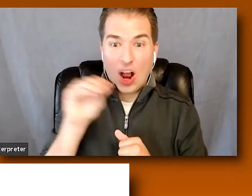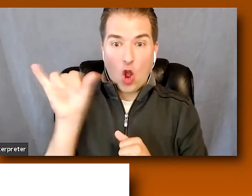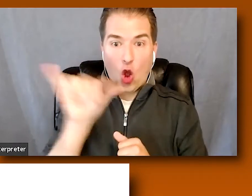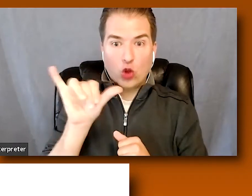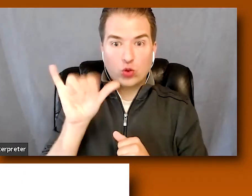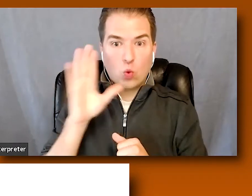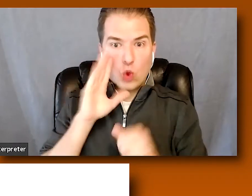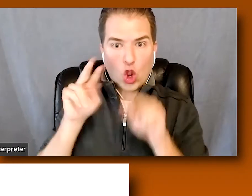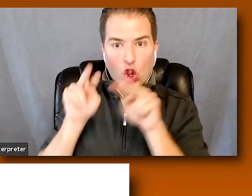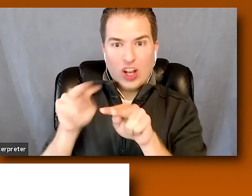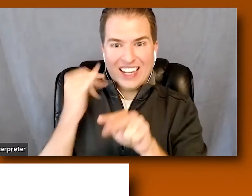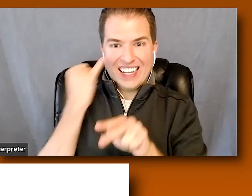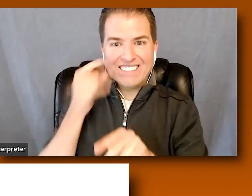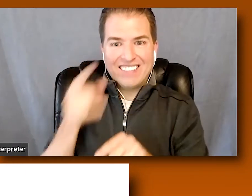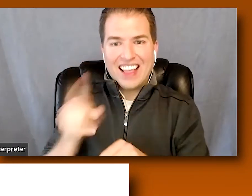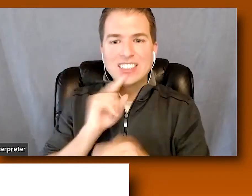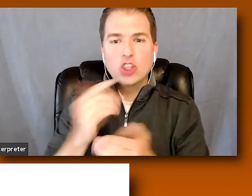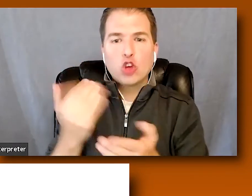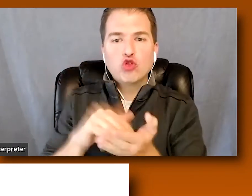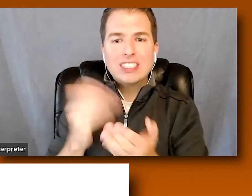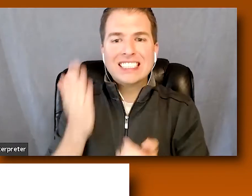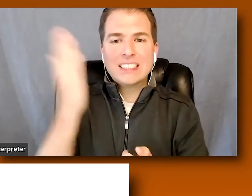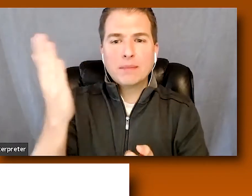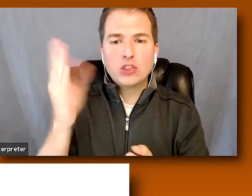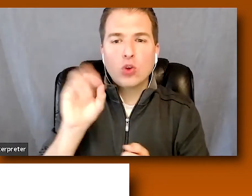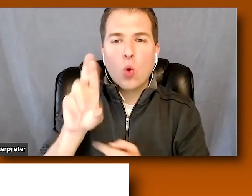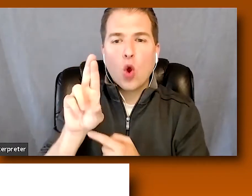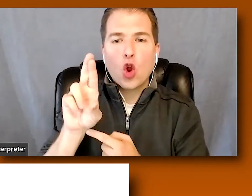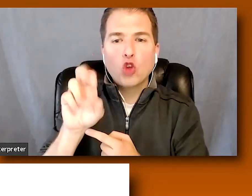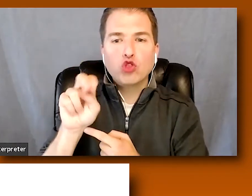They'll also look if this is a resubmission or renewal application.